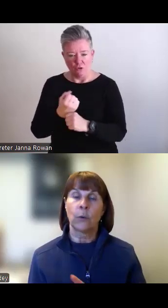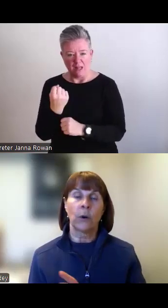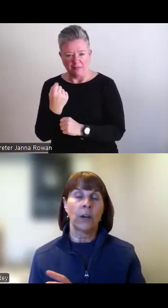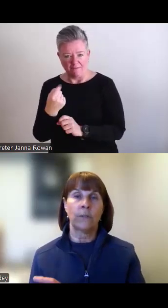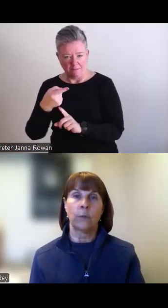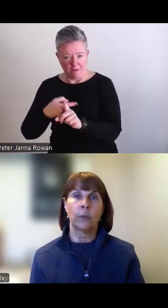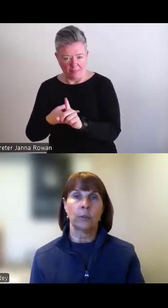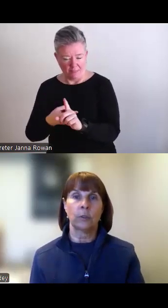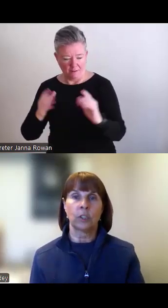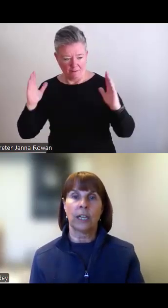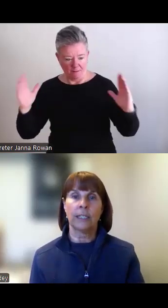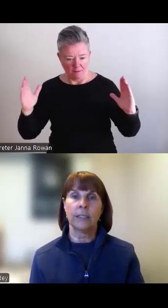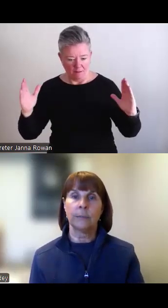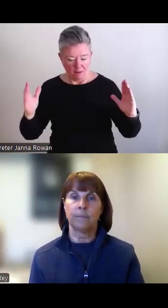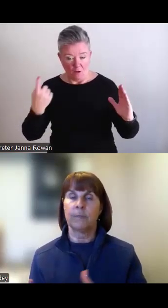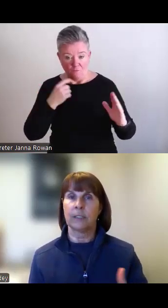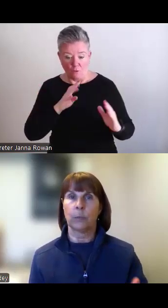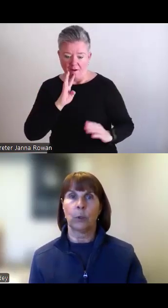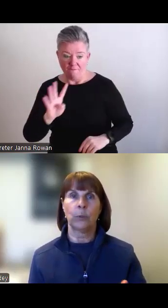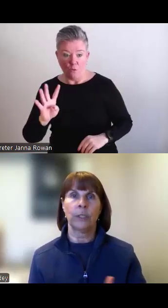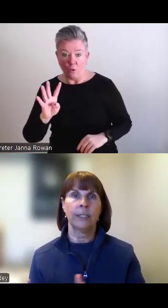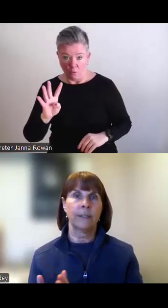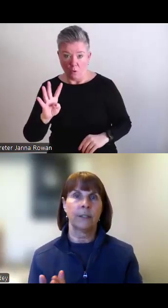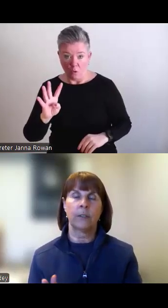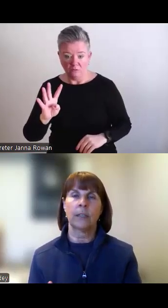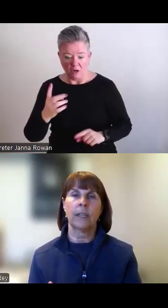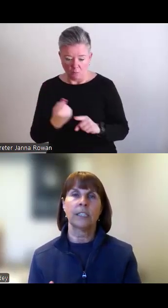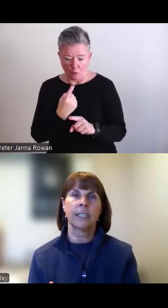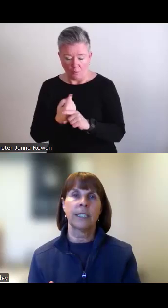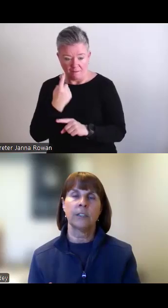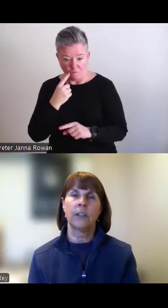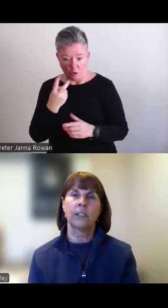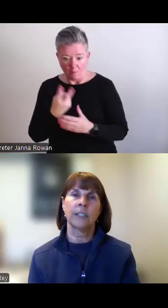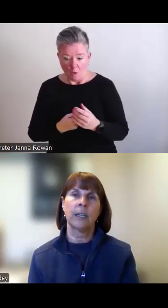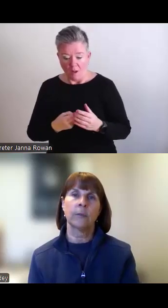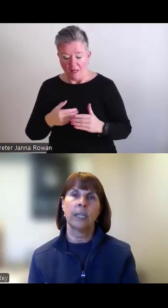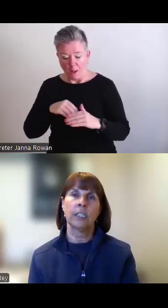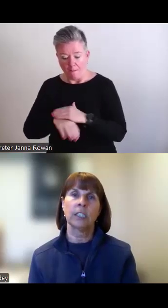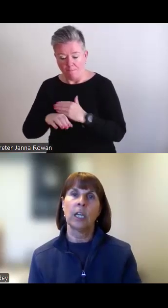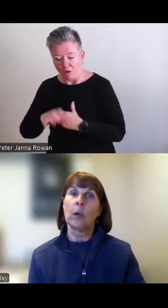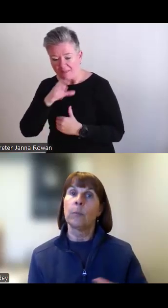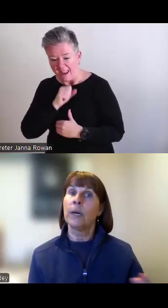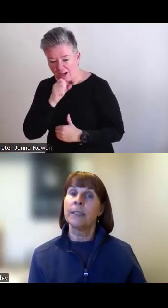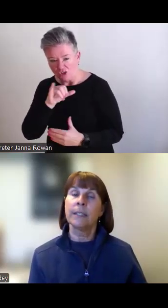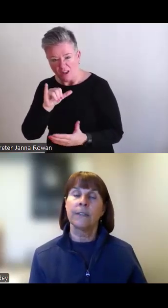So for a four-year-old child, it's appropriate. Their chronologic age falls in that range. But